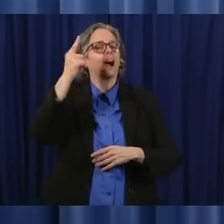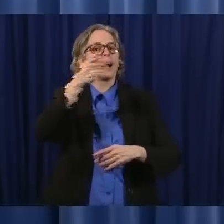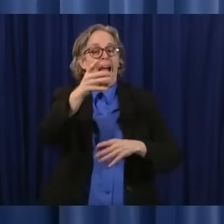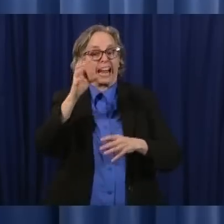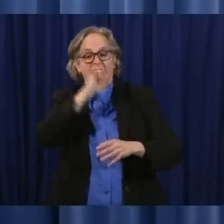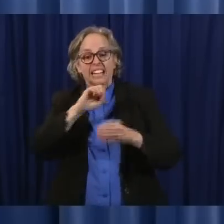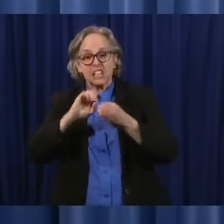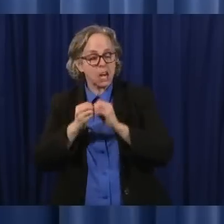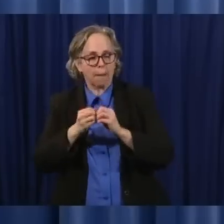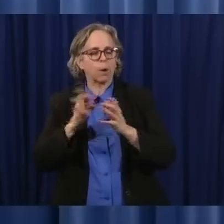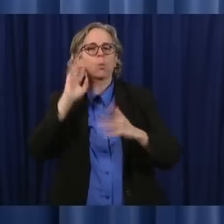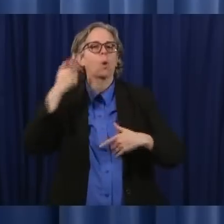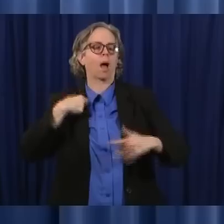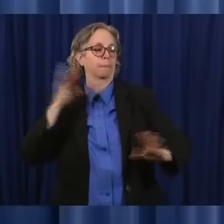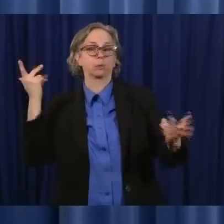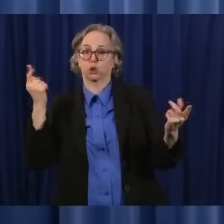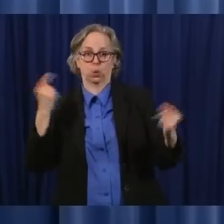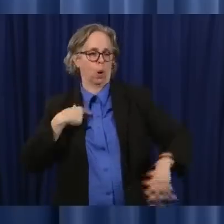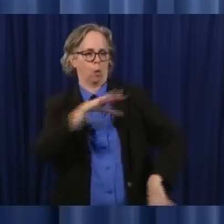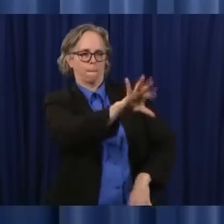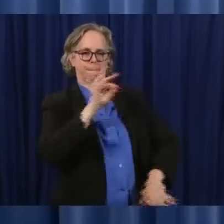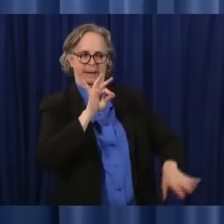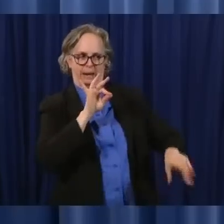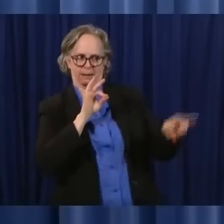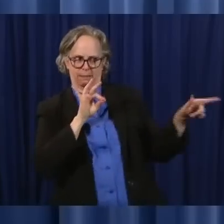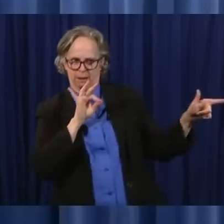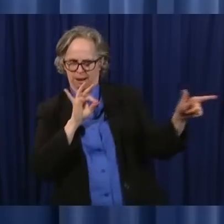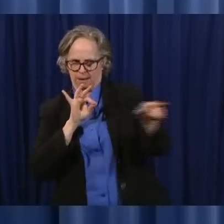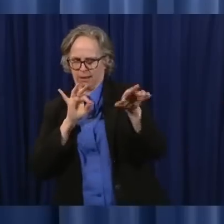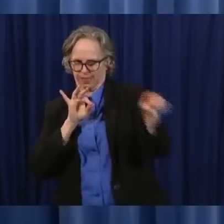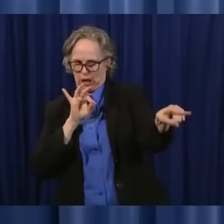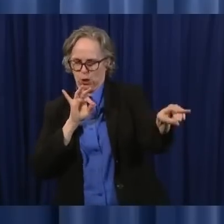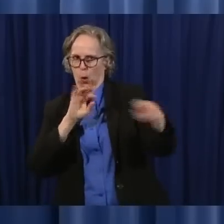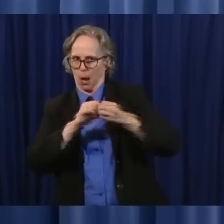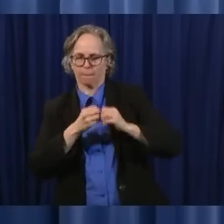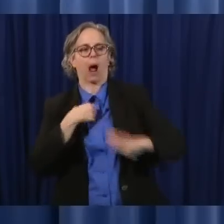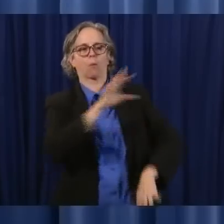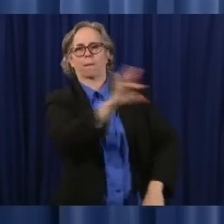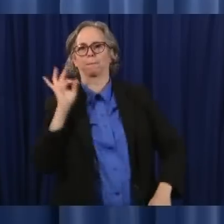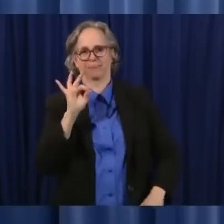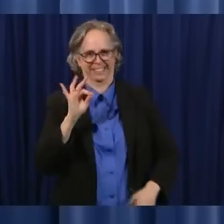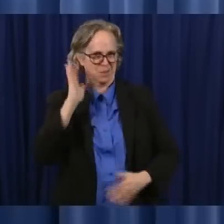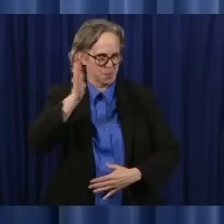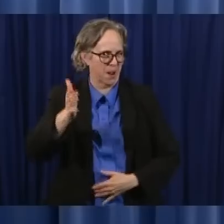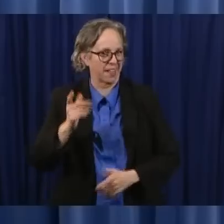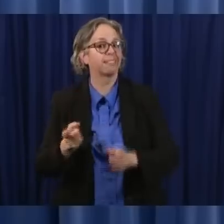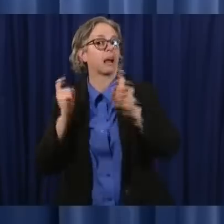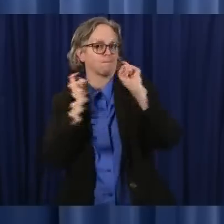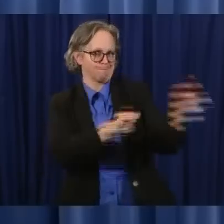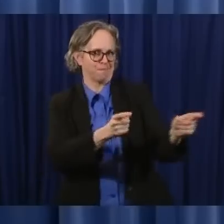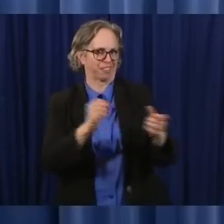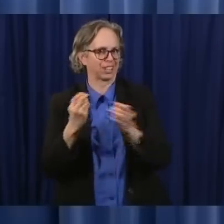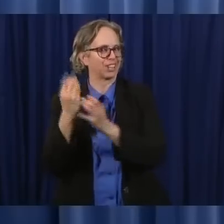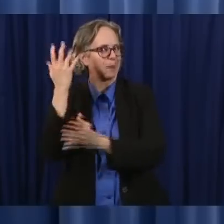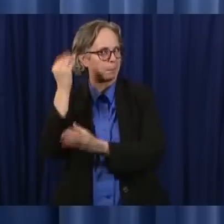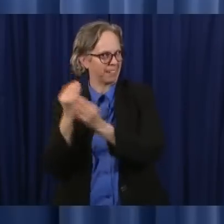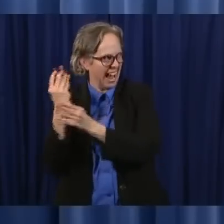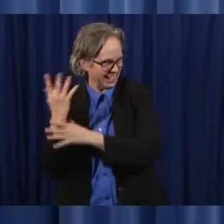NUMBER, BUT THE WINNER WILL GET THE BUCKEYE TREE. AND THE PERSON WHO RENTS IN THE PRESS CORPS WILL BE TO QUESTION NUMBER, I CAN'T DISCLOSE IT, A CERTAIN NUMBER THAT IS COMING UP. TODAY MARKS THE 50th